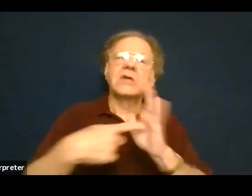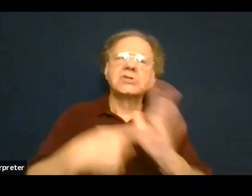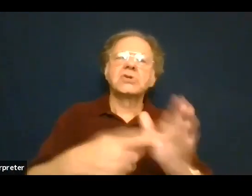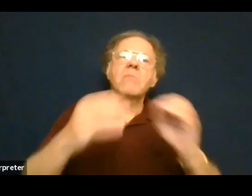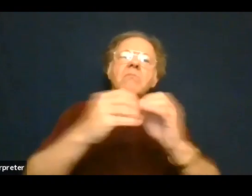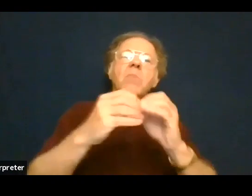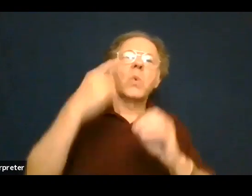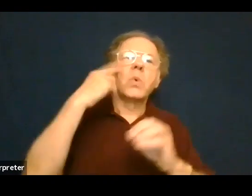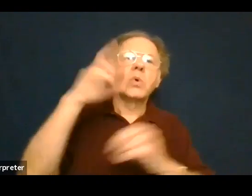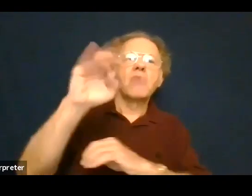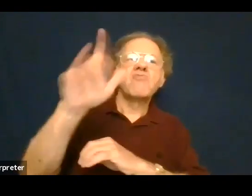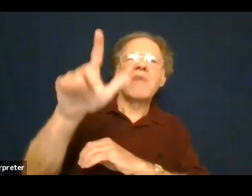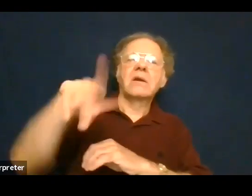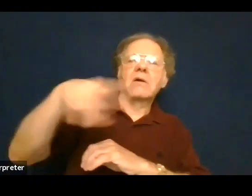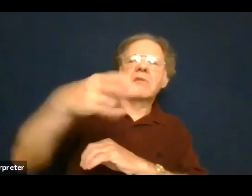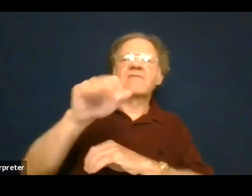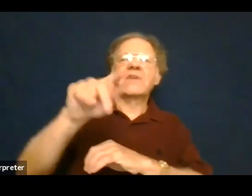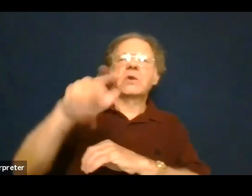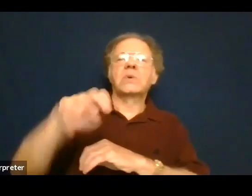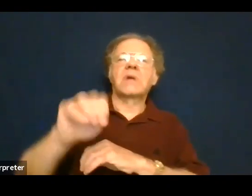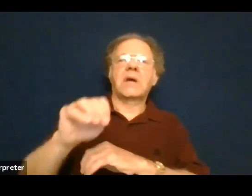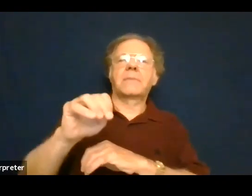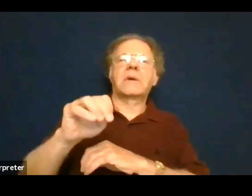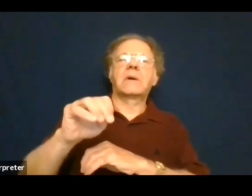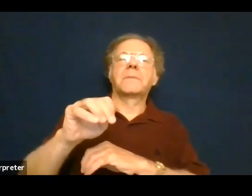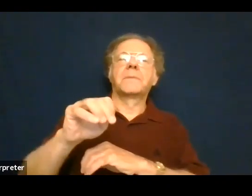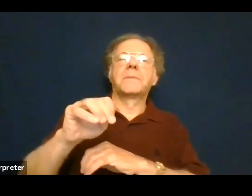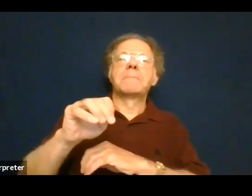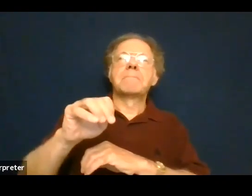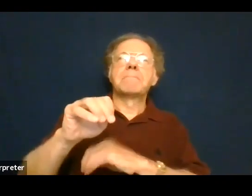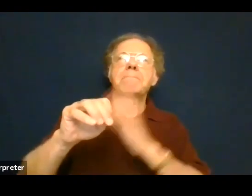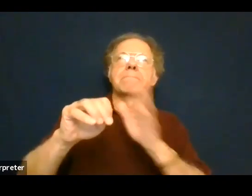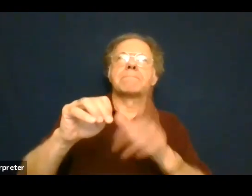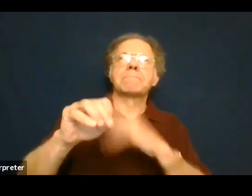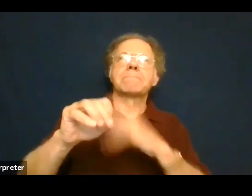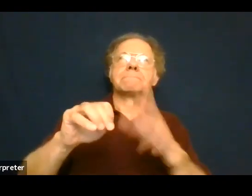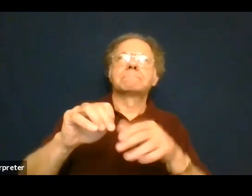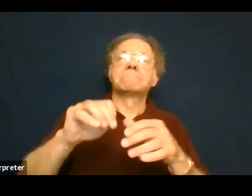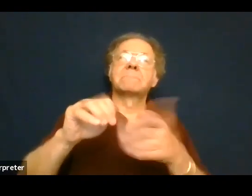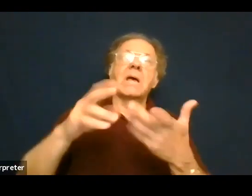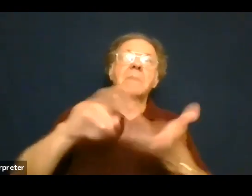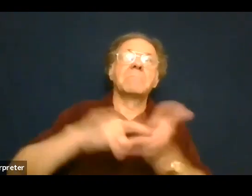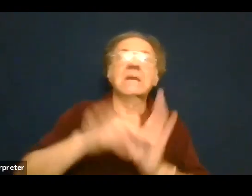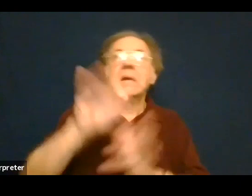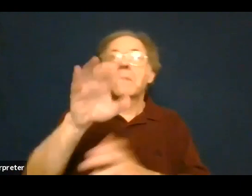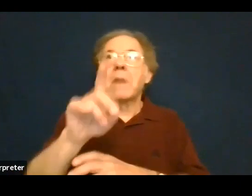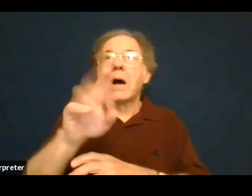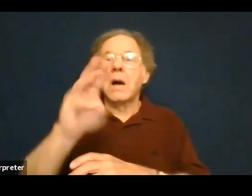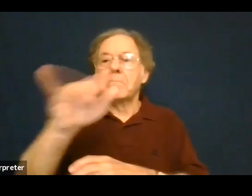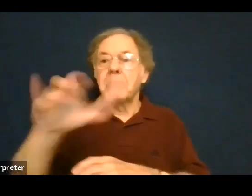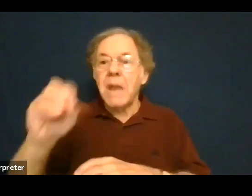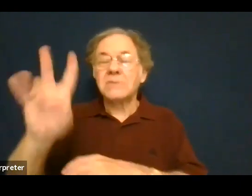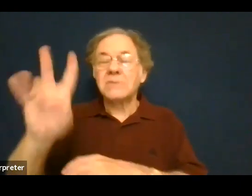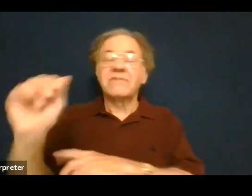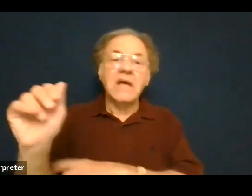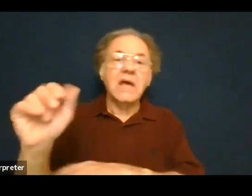when the gene, whether it's MYO7A or in my case protocadherin 15.